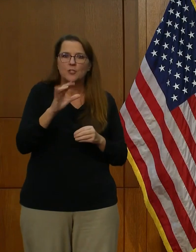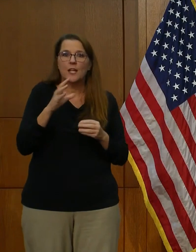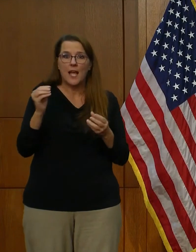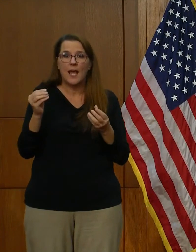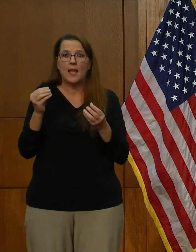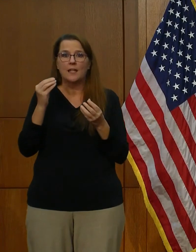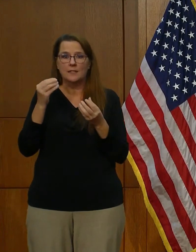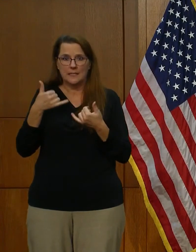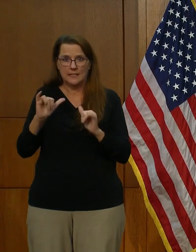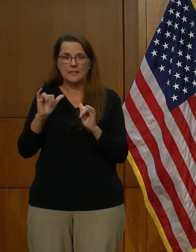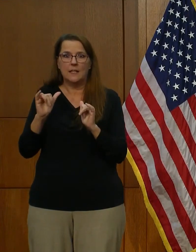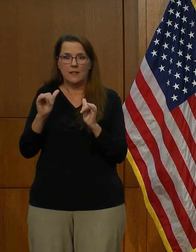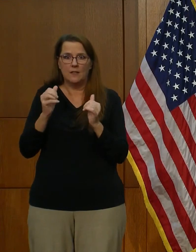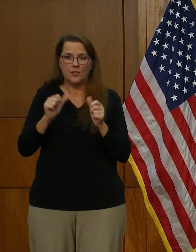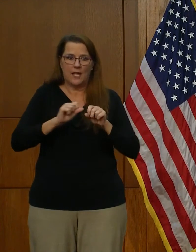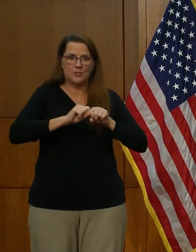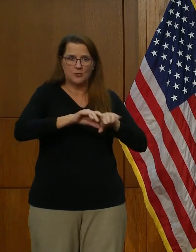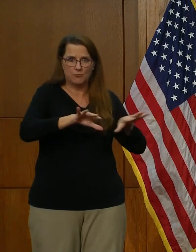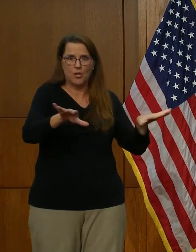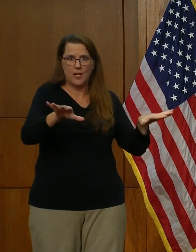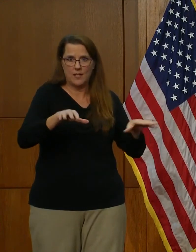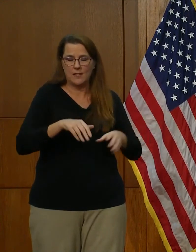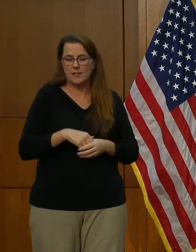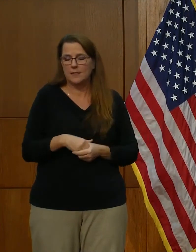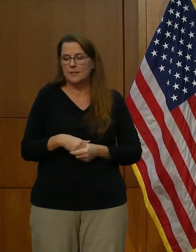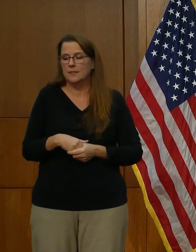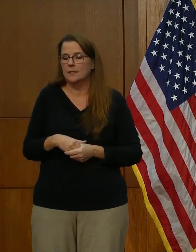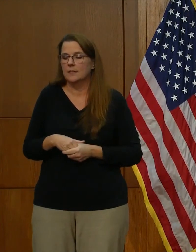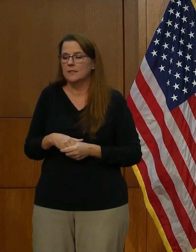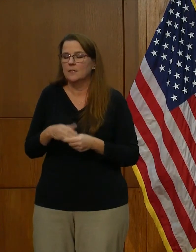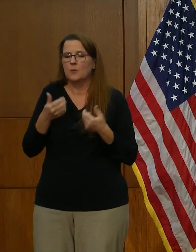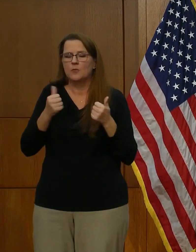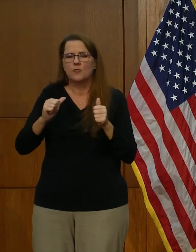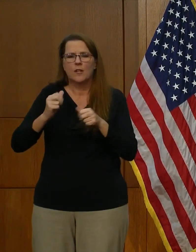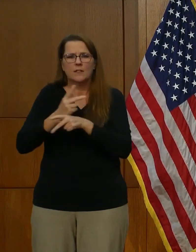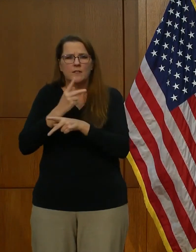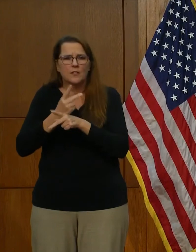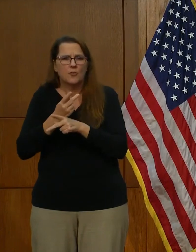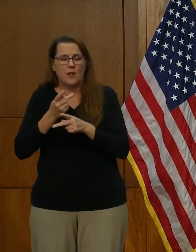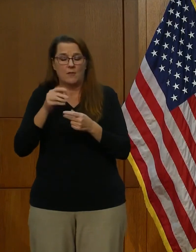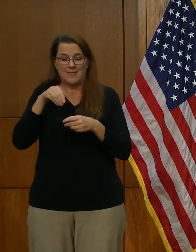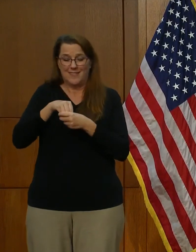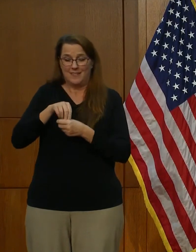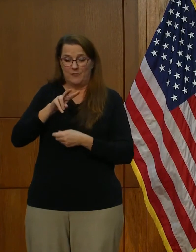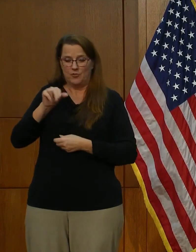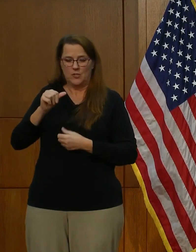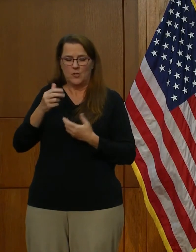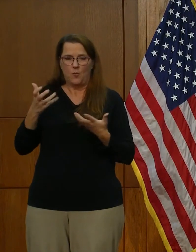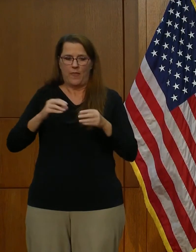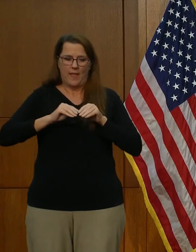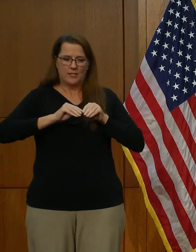TRANSMISSIBLE ON DHE. SO WE WANT TO GET AN IDEA OF WHAT THE